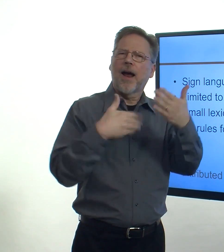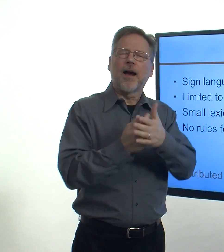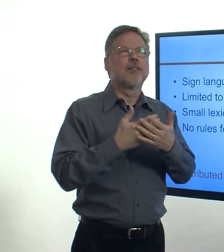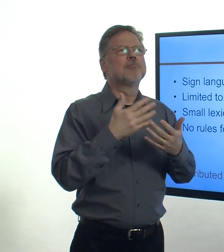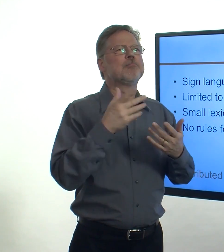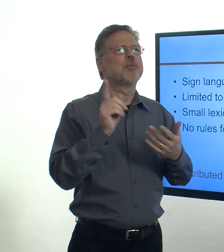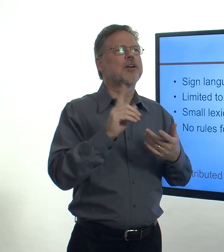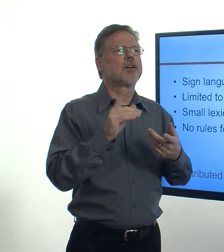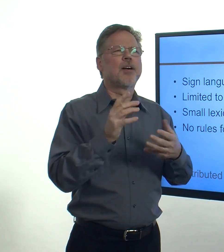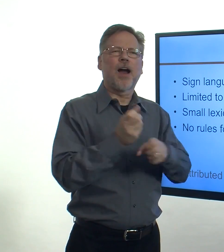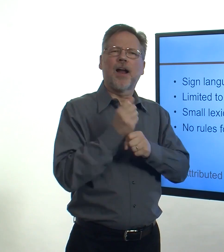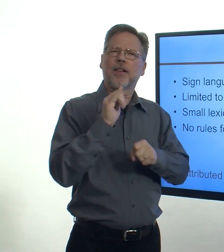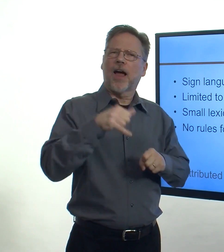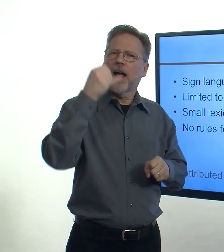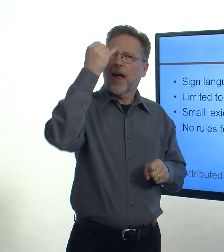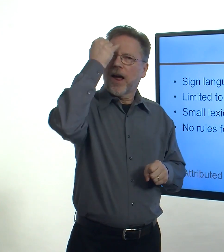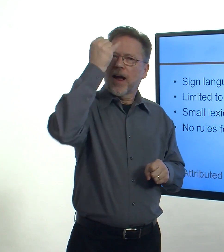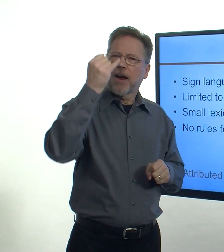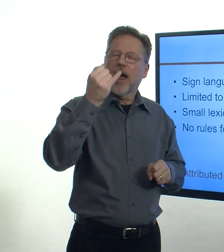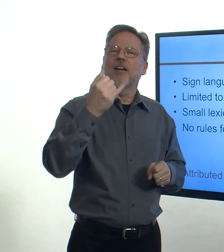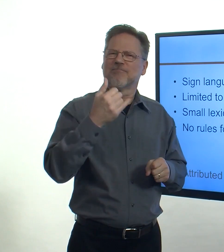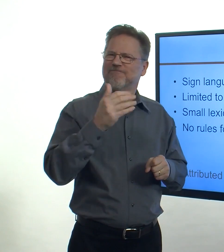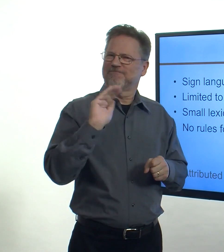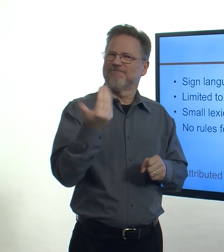Where do all of these ideas come from?